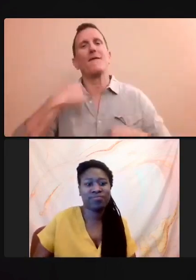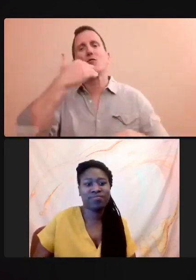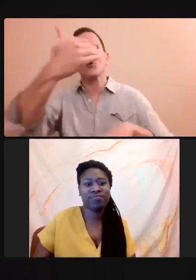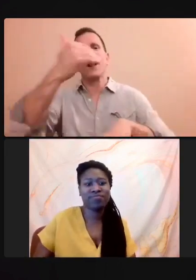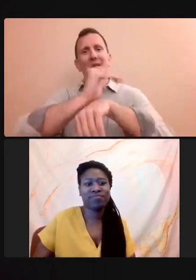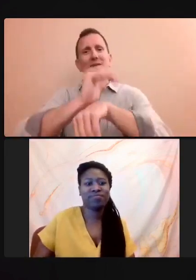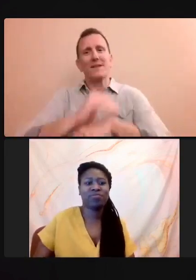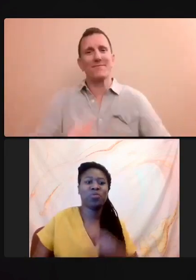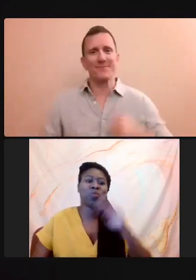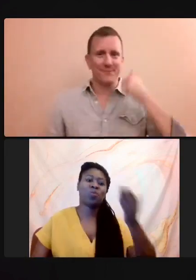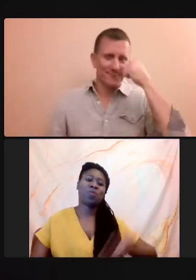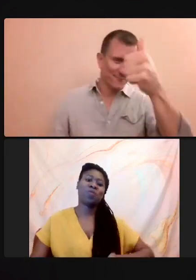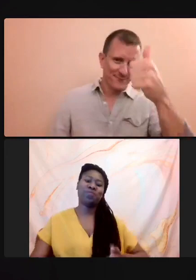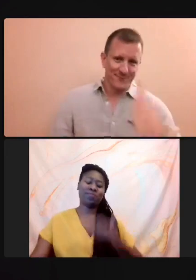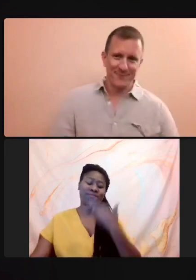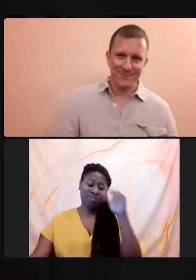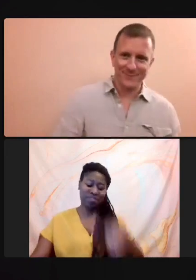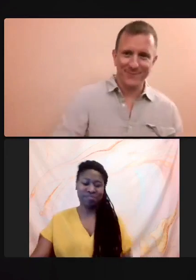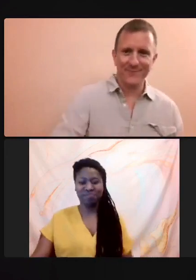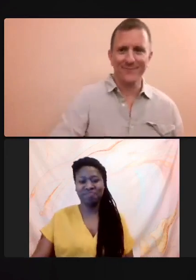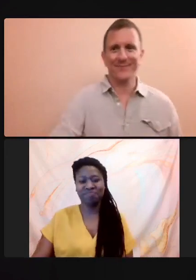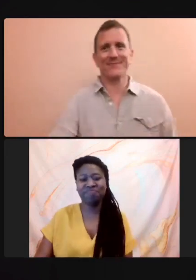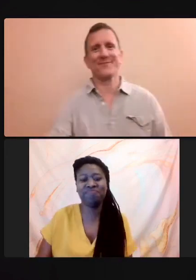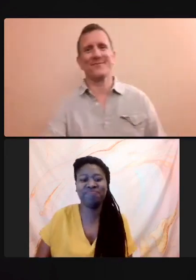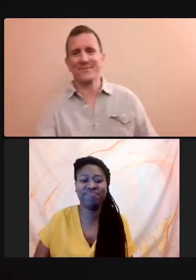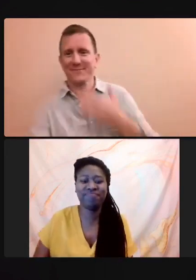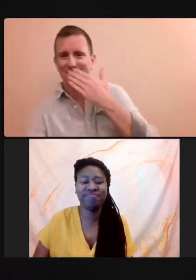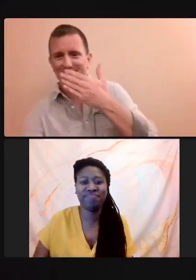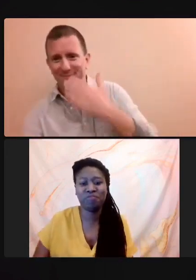And the more time that a hearing person spends with a deaf community